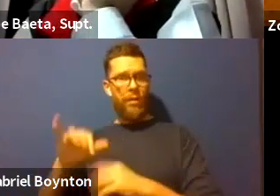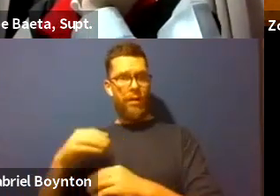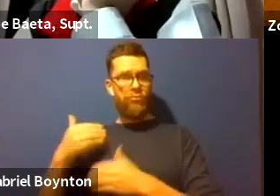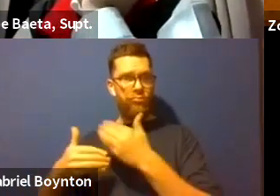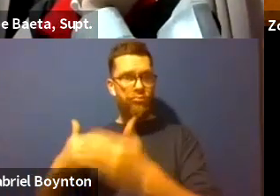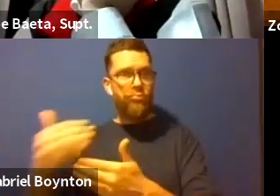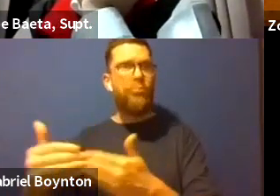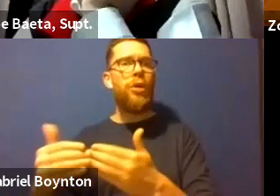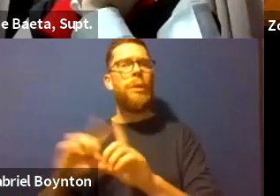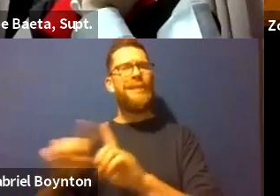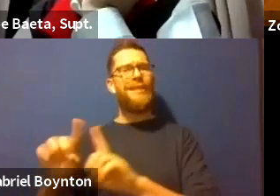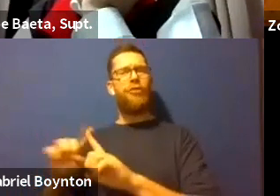Karen Winsper: Teachers, but I know that Christina.